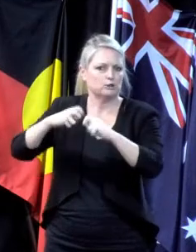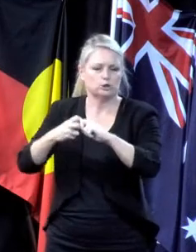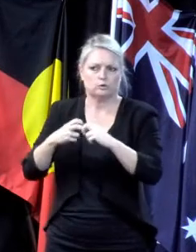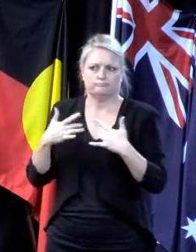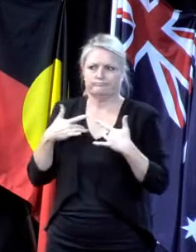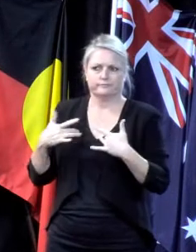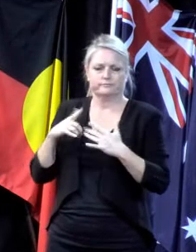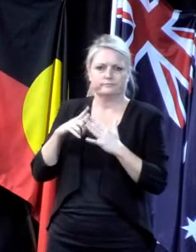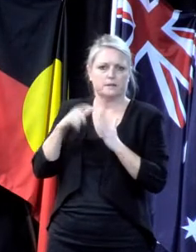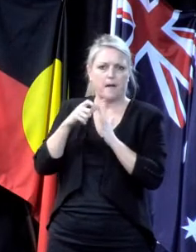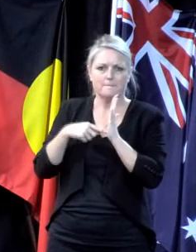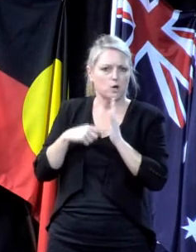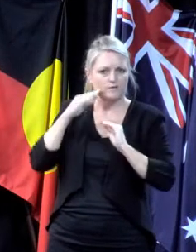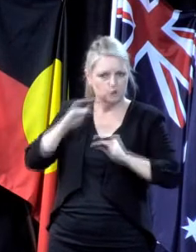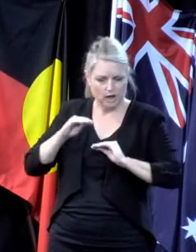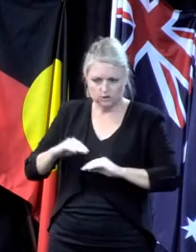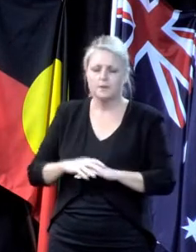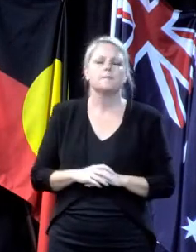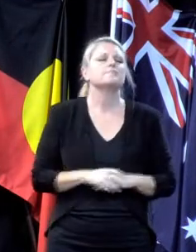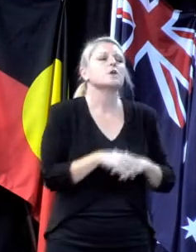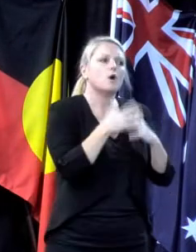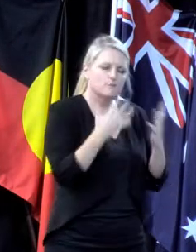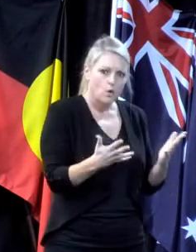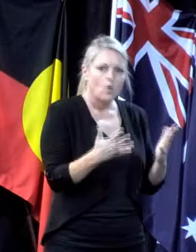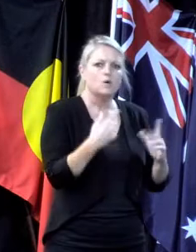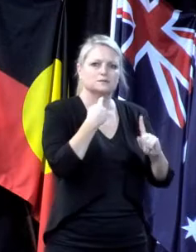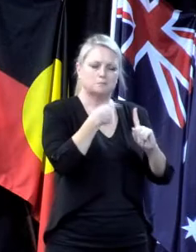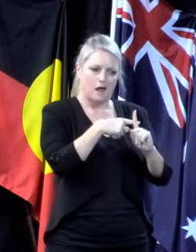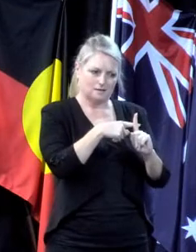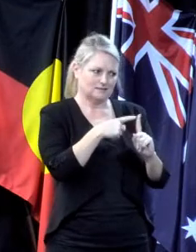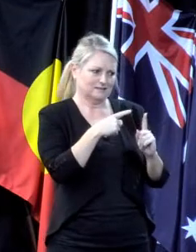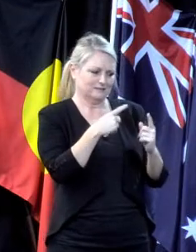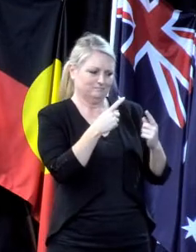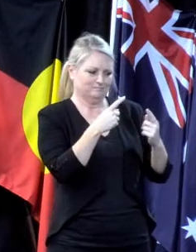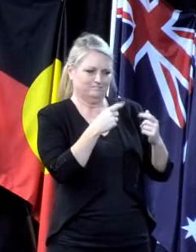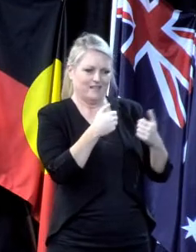And of course it has to fit the particular categories that are currently covered by EAP? MS SWANCUTT: Yes.